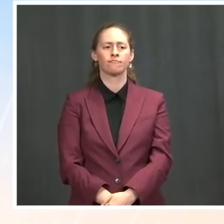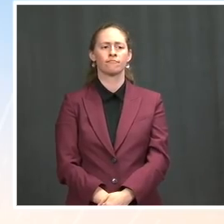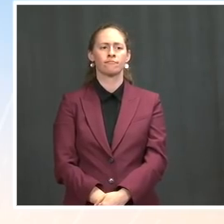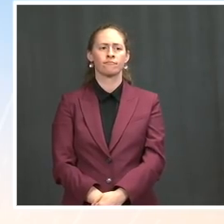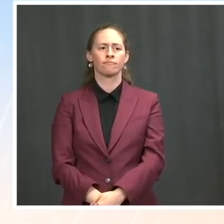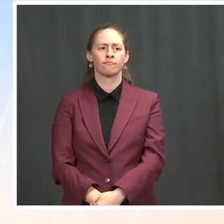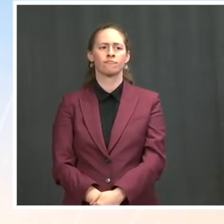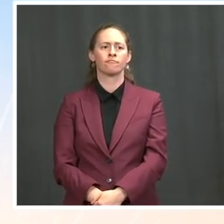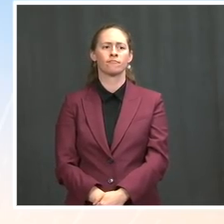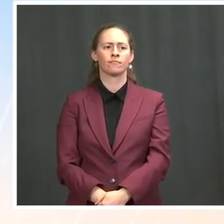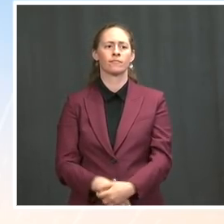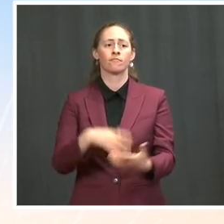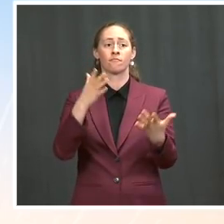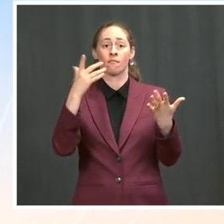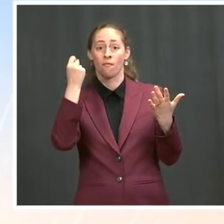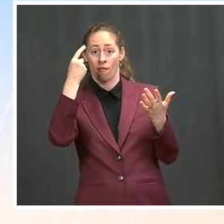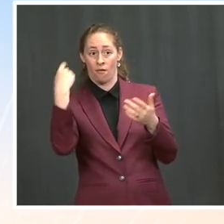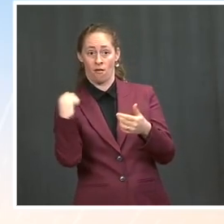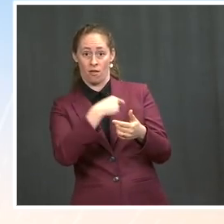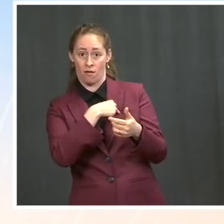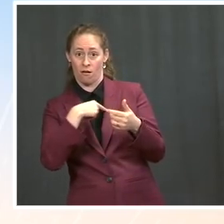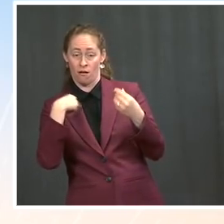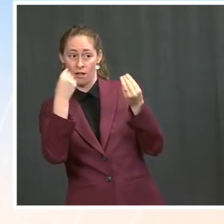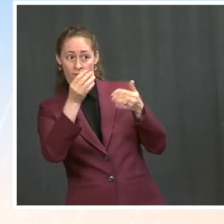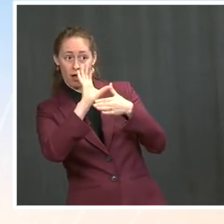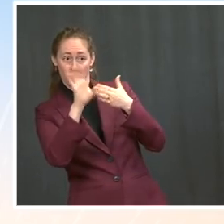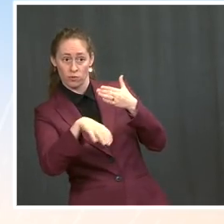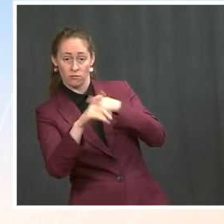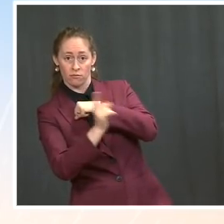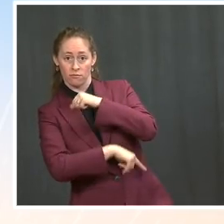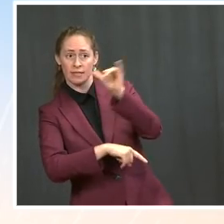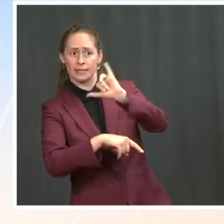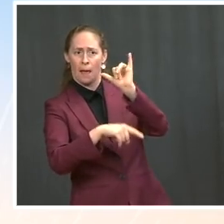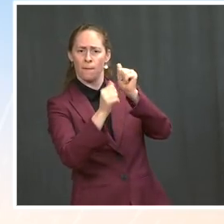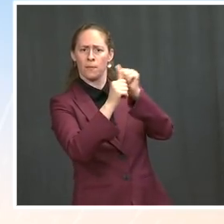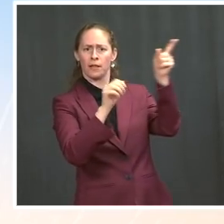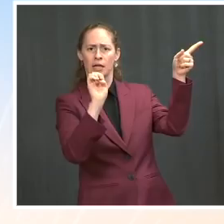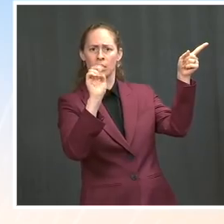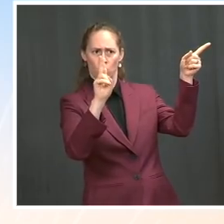we are demonstrating our deep and shared concern regarding the Lukashenko regime's activities.